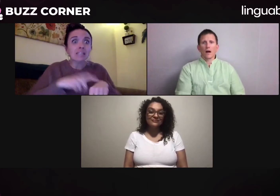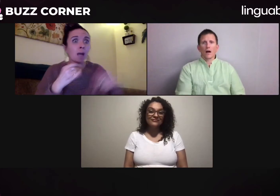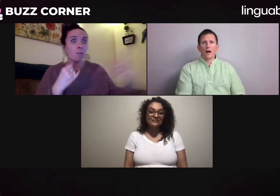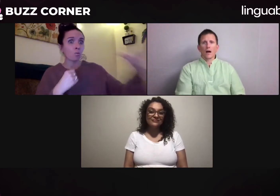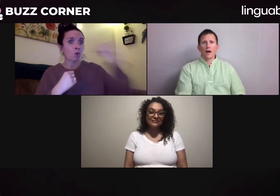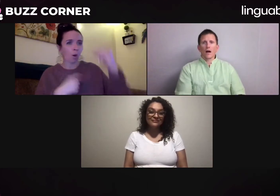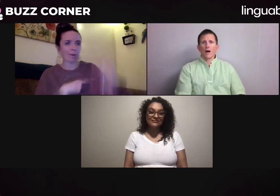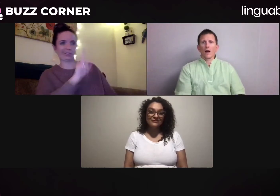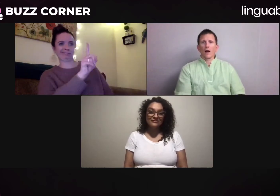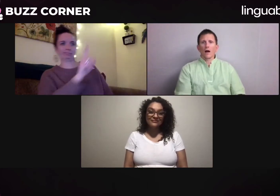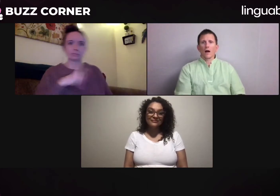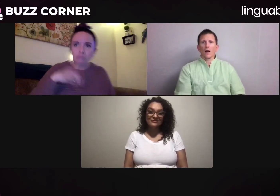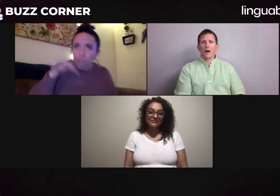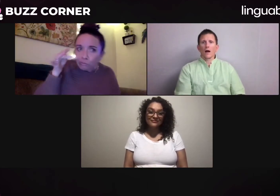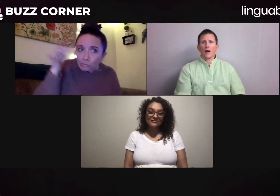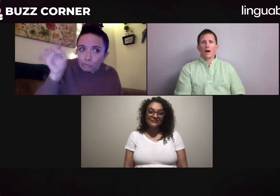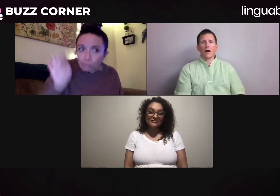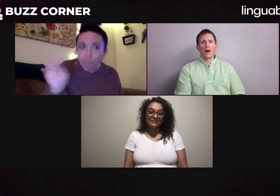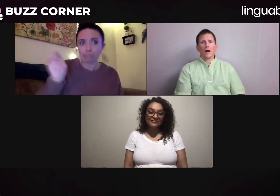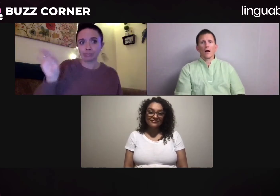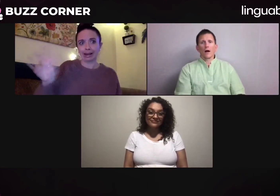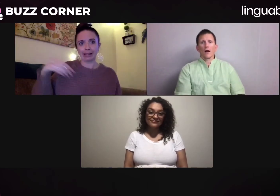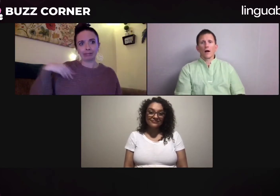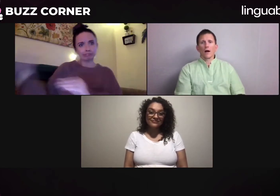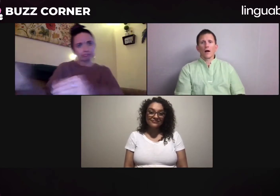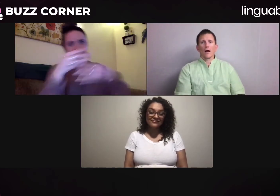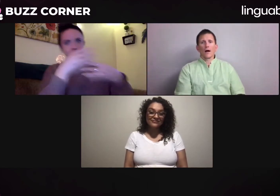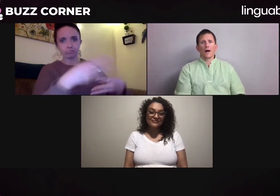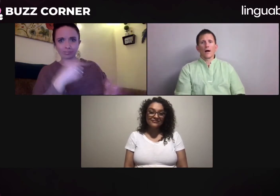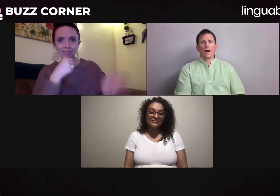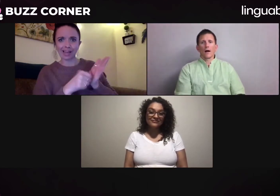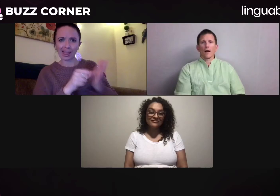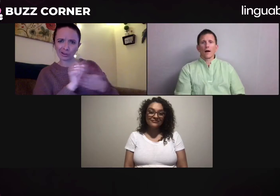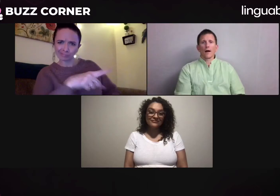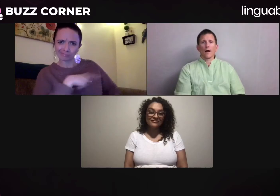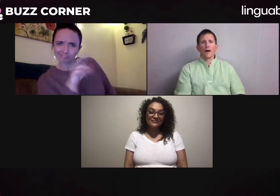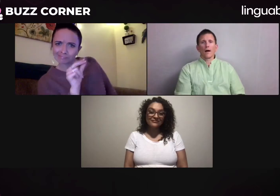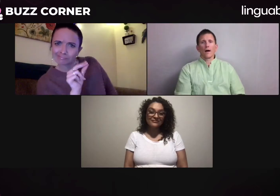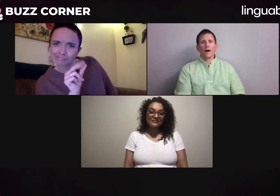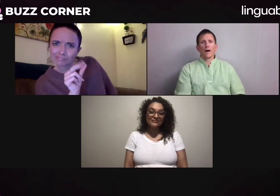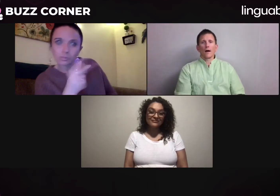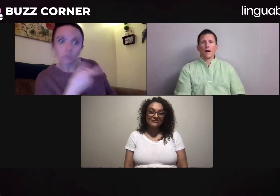and you request an interpreter and they tell you, you know, then you can pull up these letters that are drafted by the need and advocate